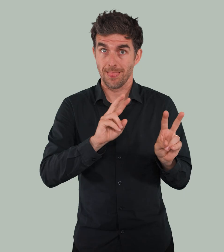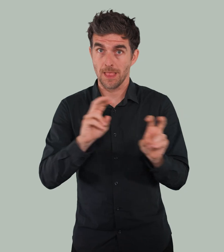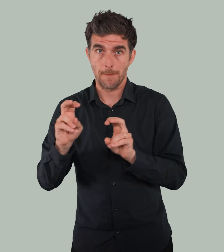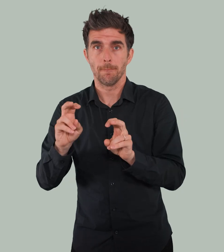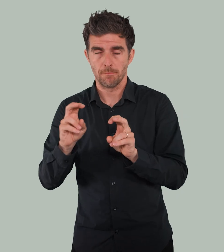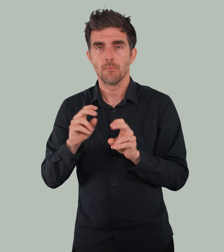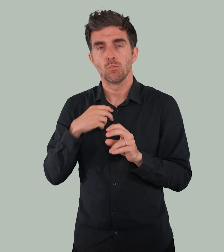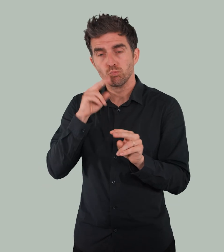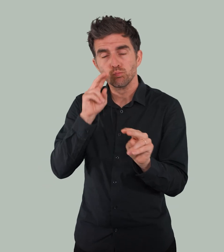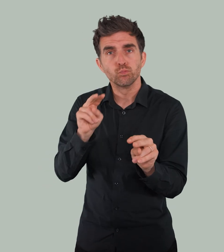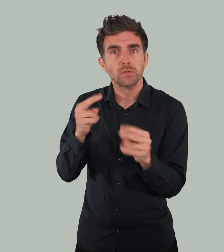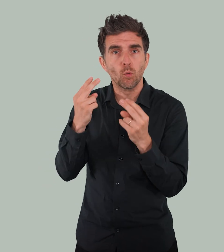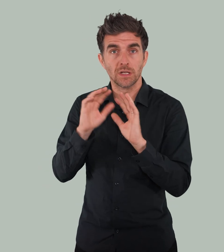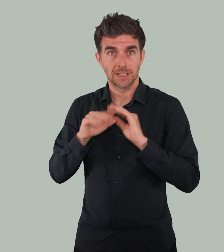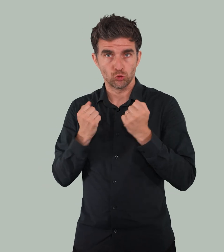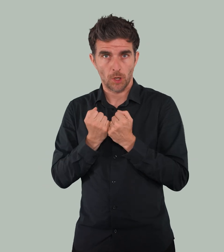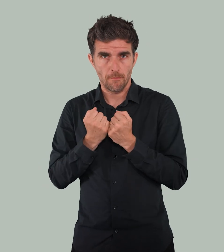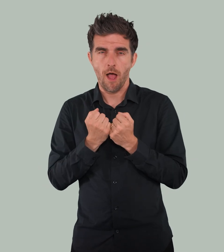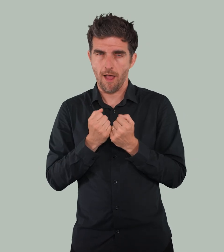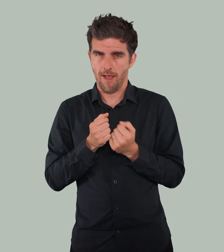It was structured around four themes agreed by the Review’s steering group